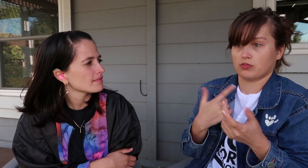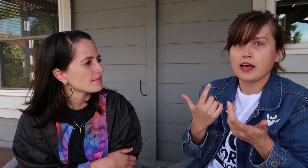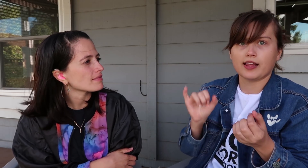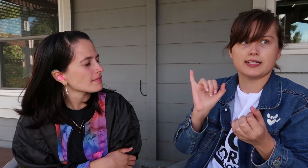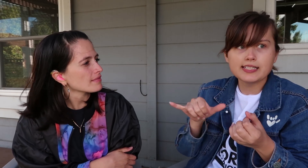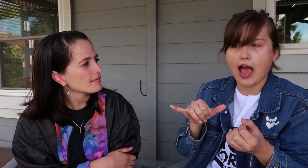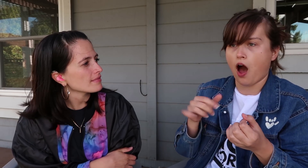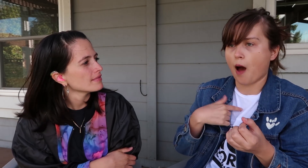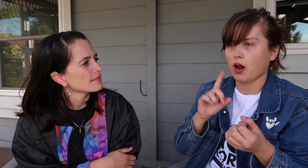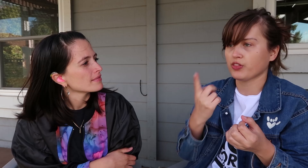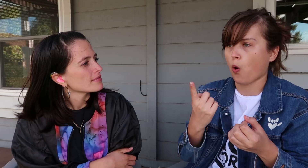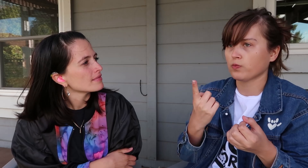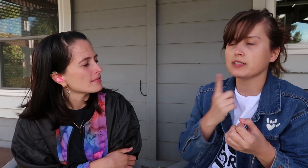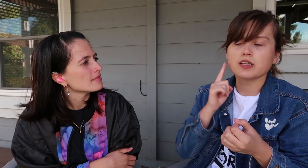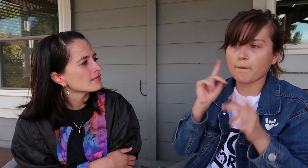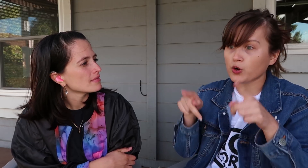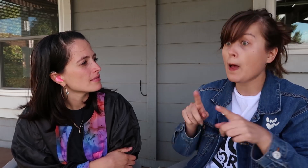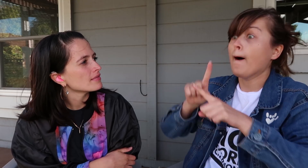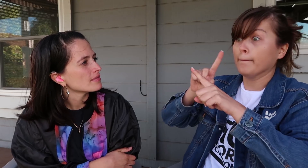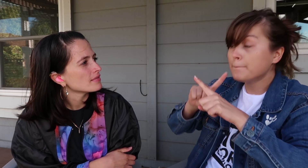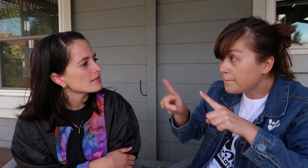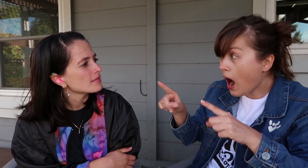I realized not only was I not the only deaf person, but